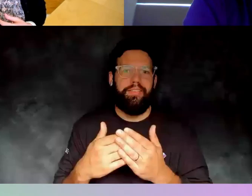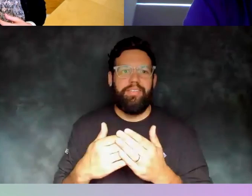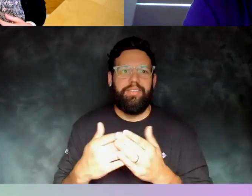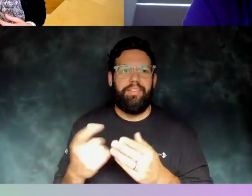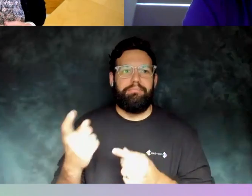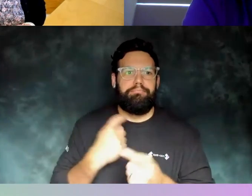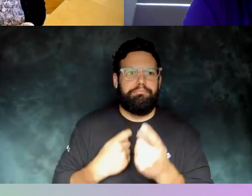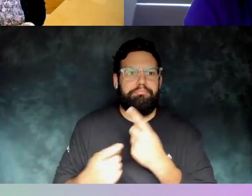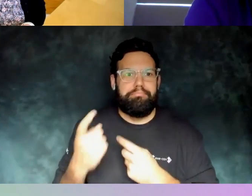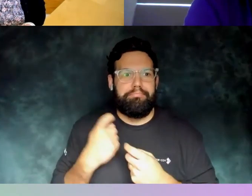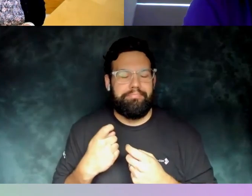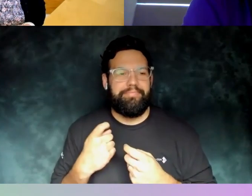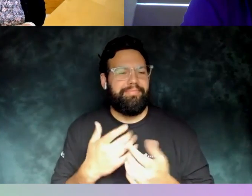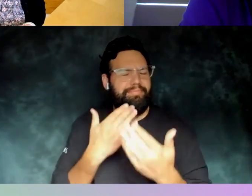easier. From a developer